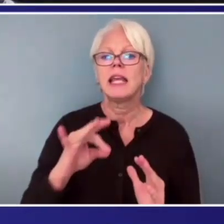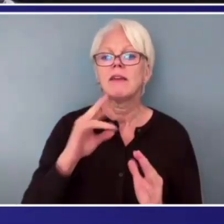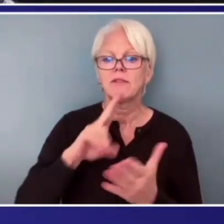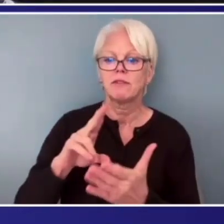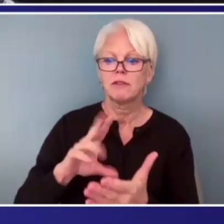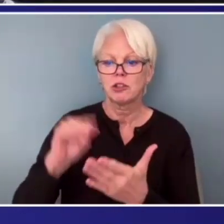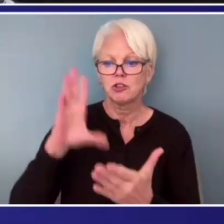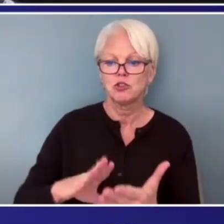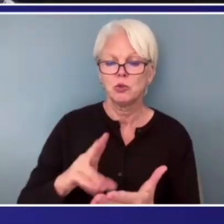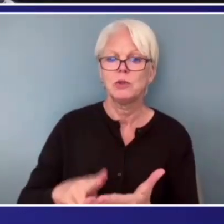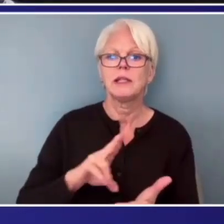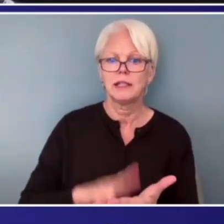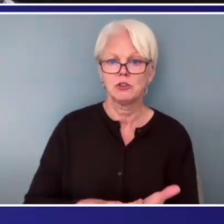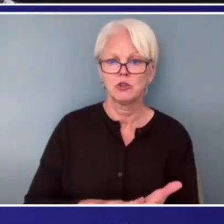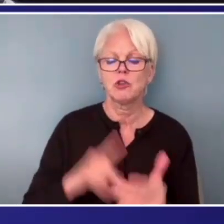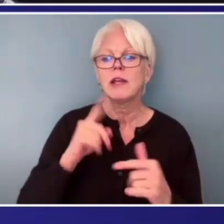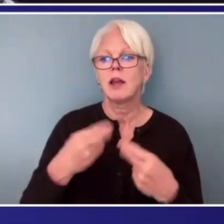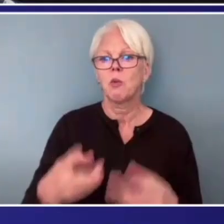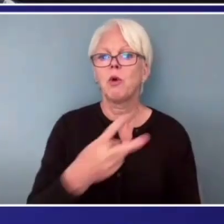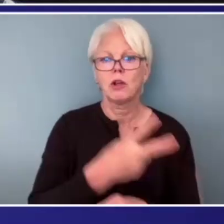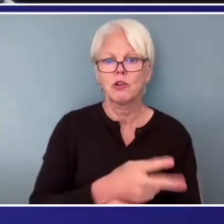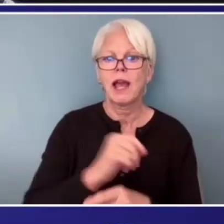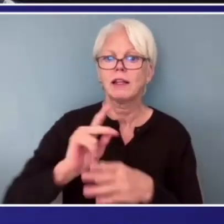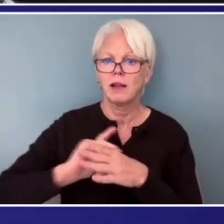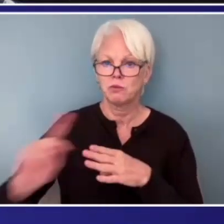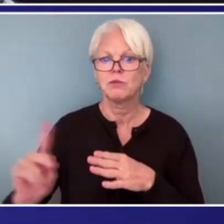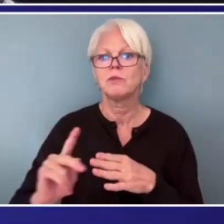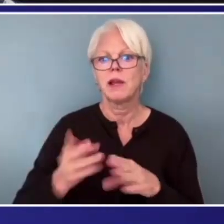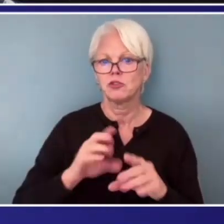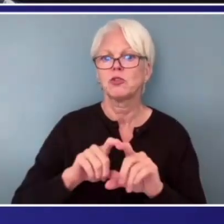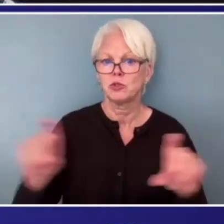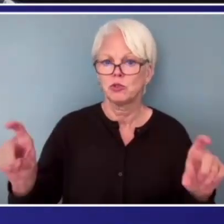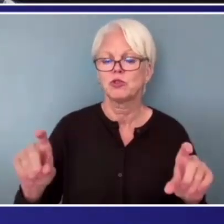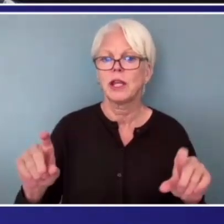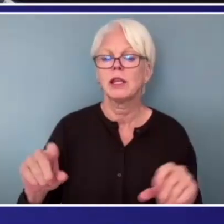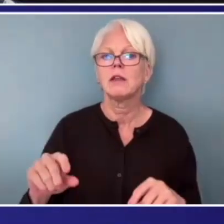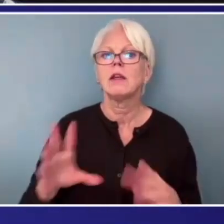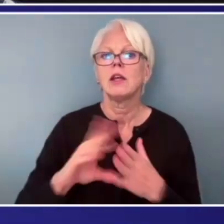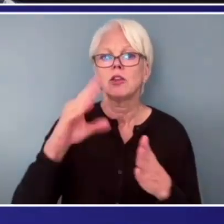awards both a graduate degree and a professional -- and professional degree, the student shall be considered a